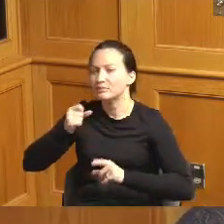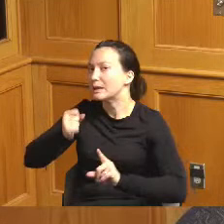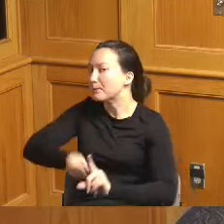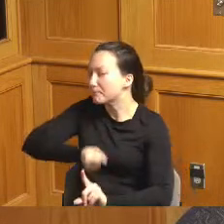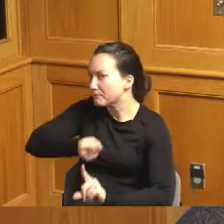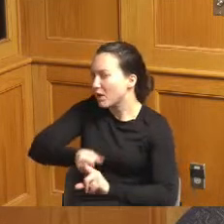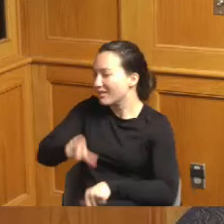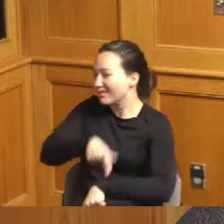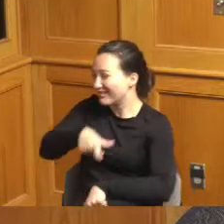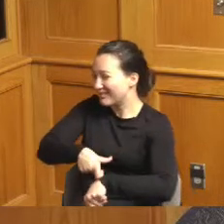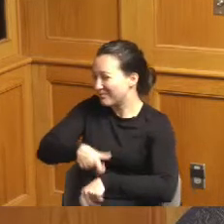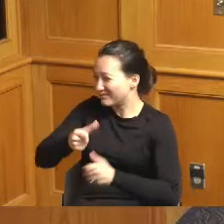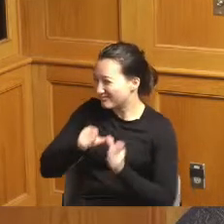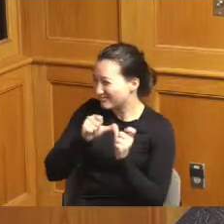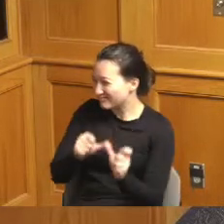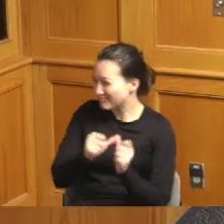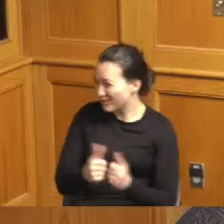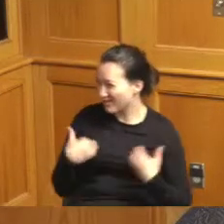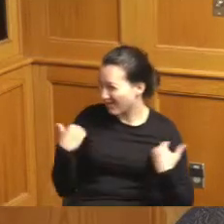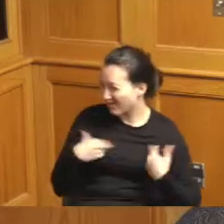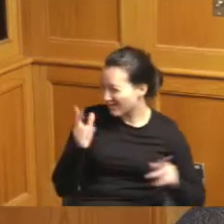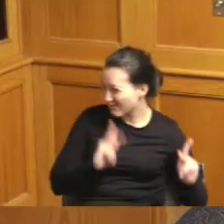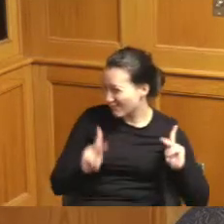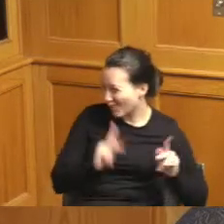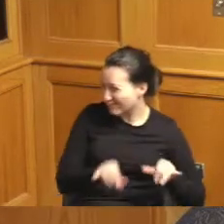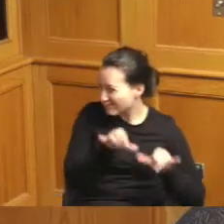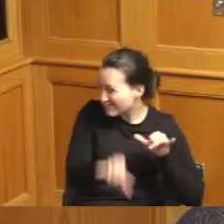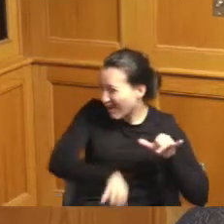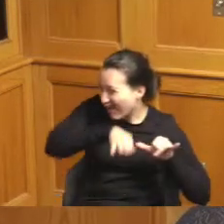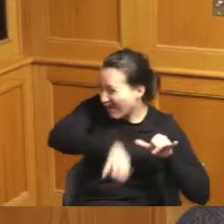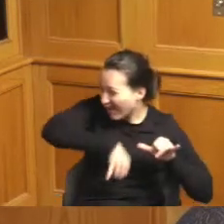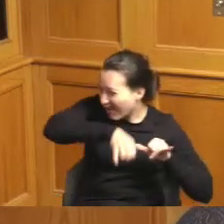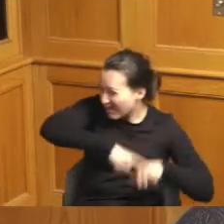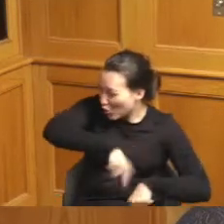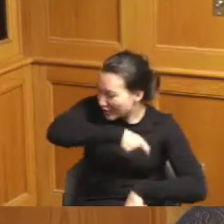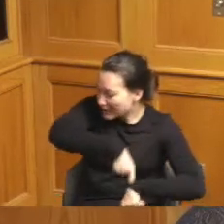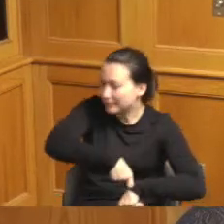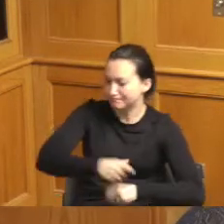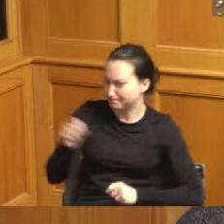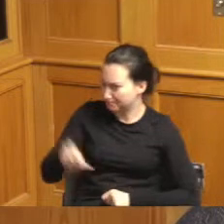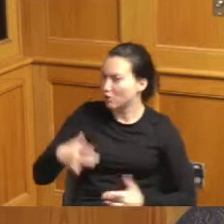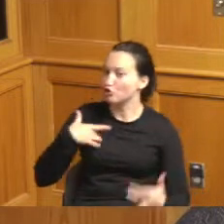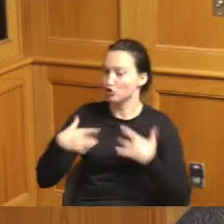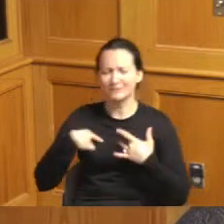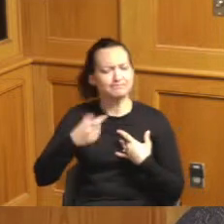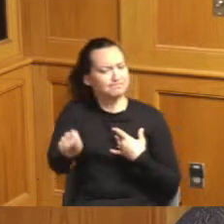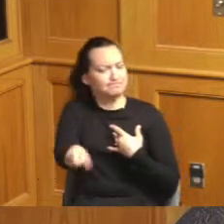the impact on our youth staying there longer that certainly is a concern I understand the structural